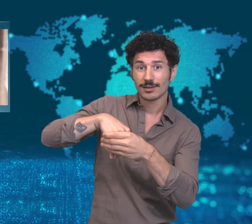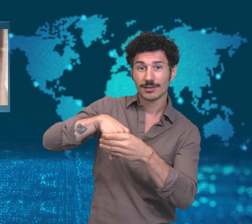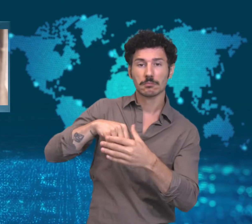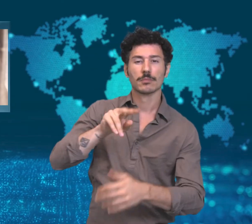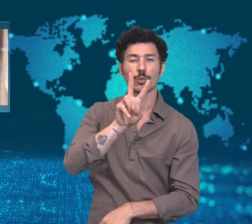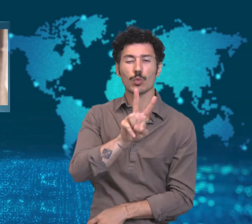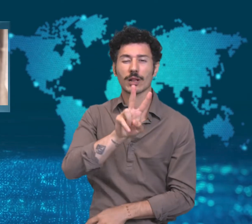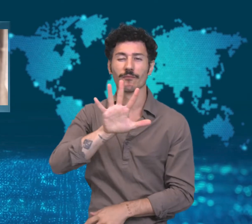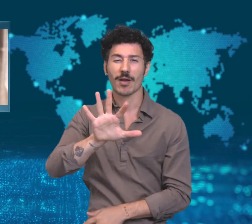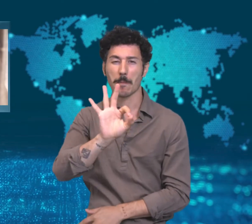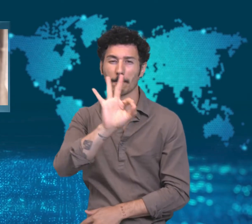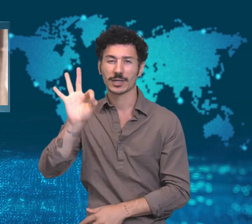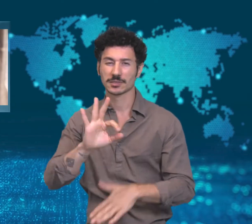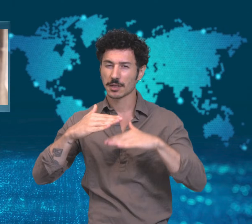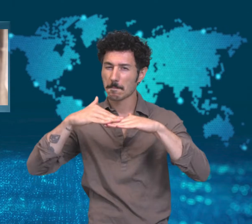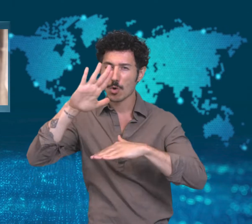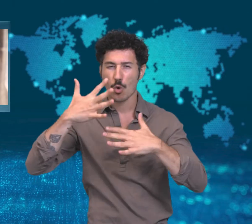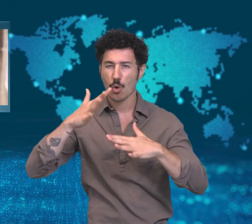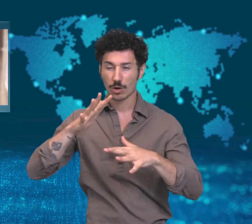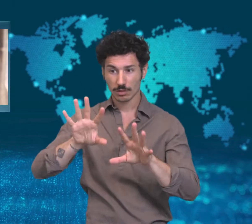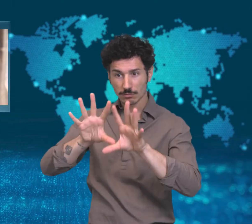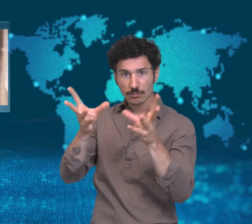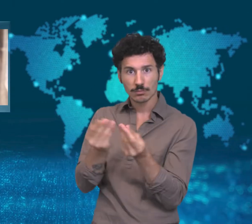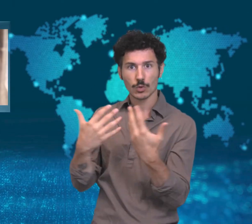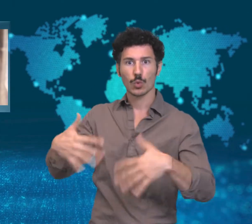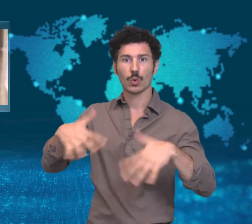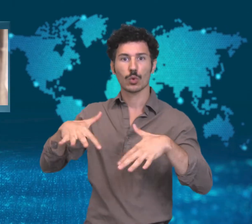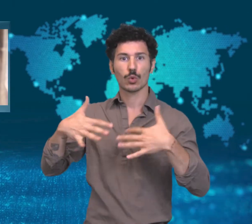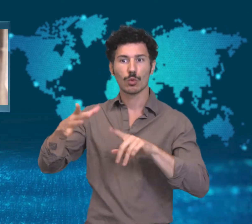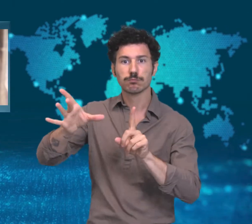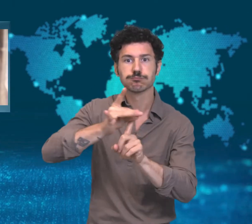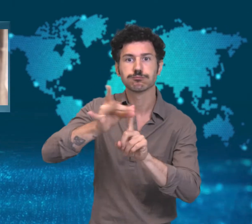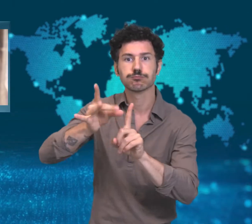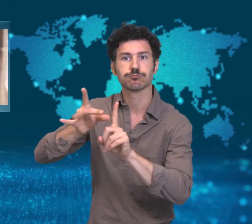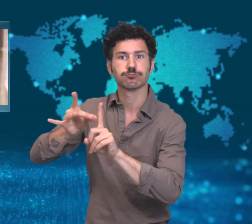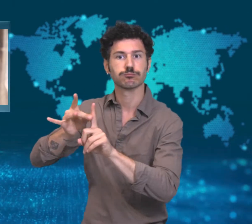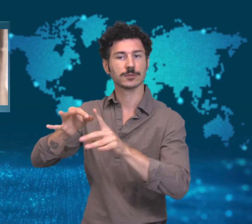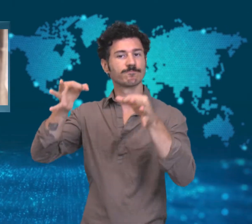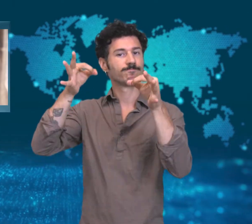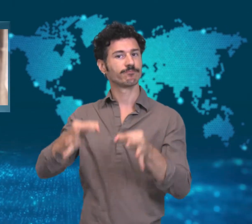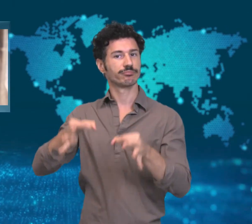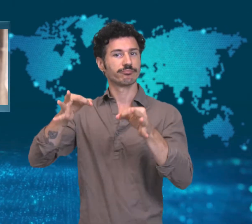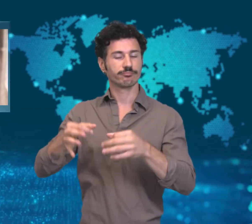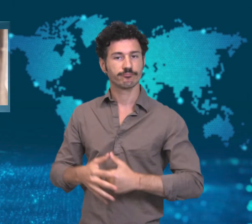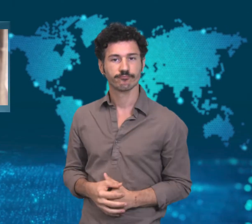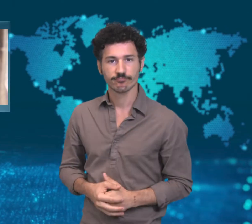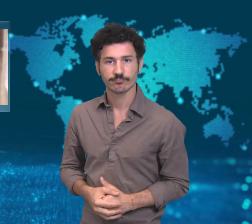than 25% of recent daily confirmed COVID-19 cases.